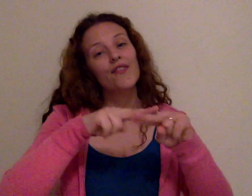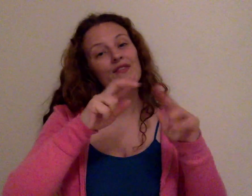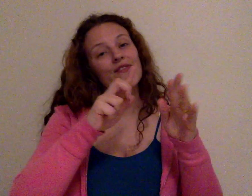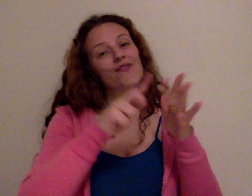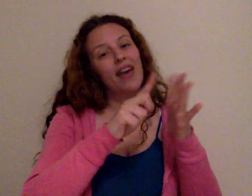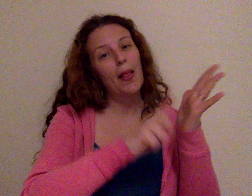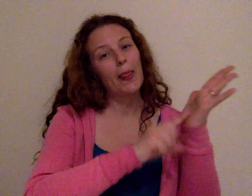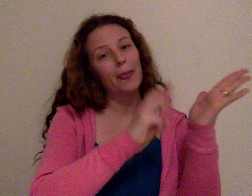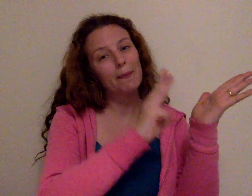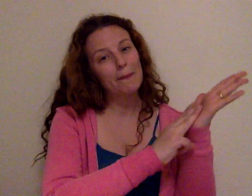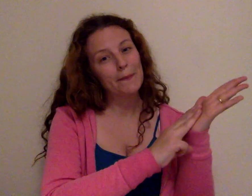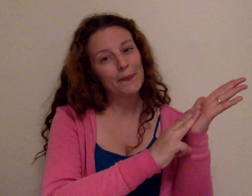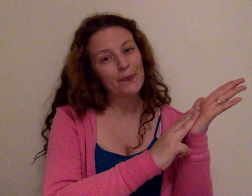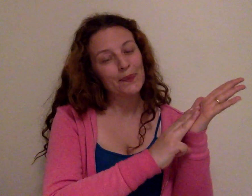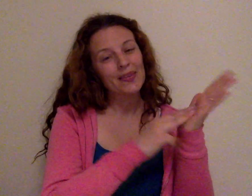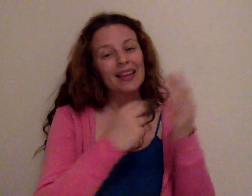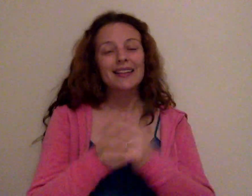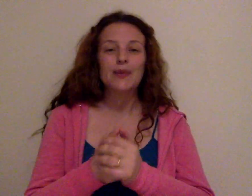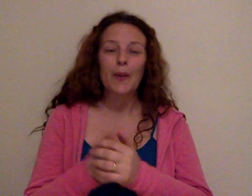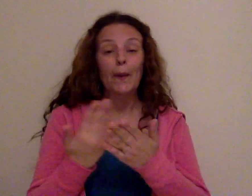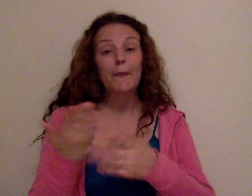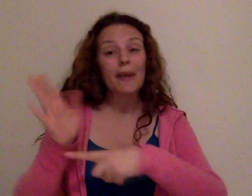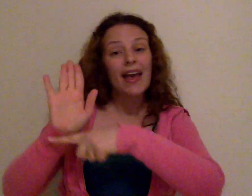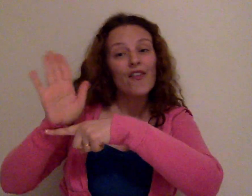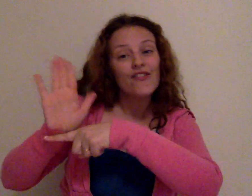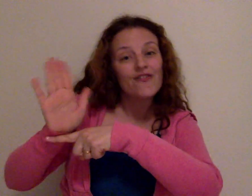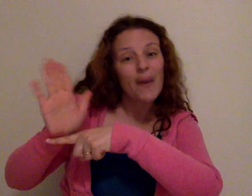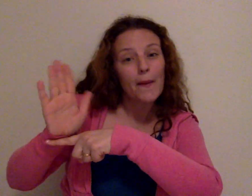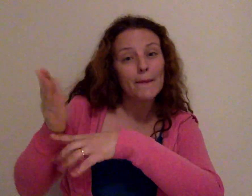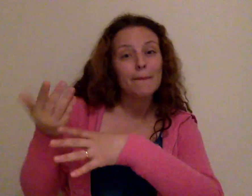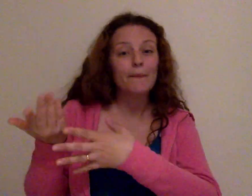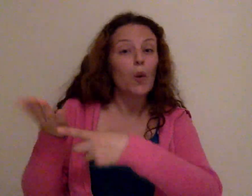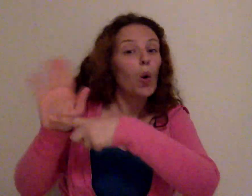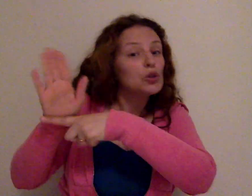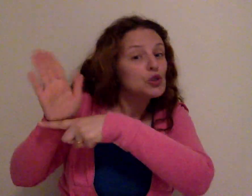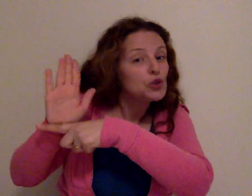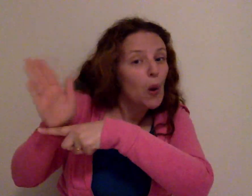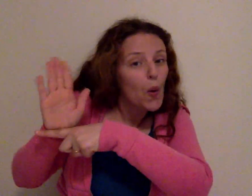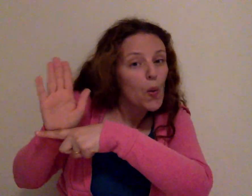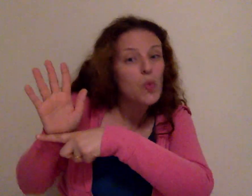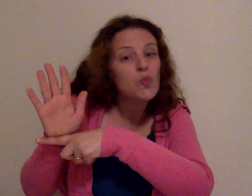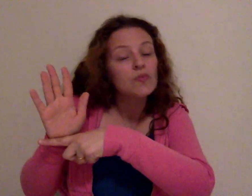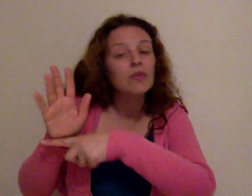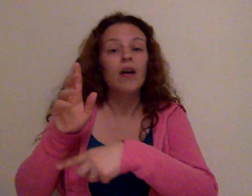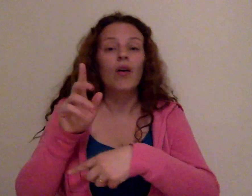Film So film, or show.